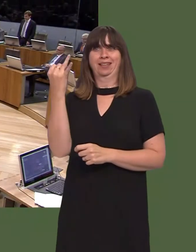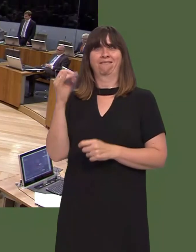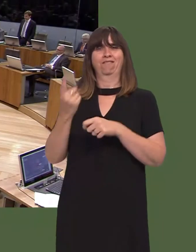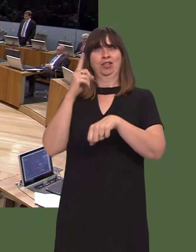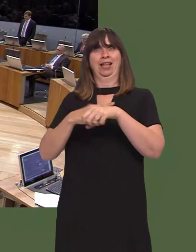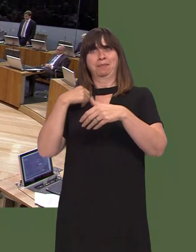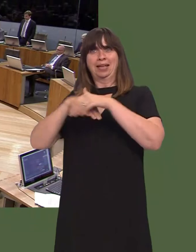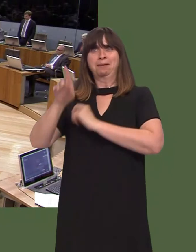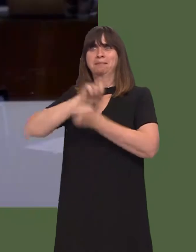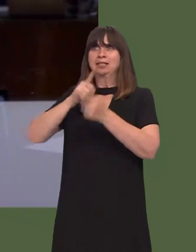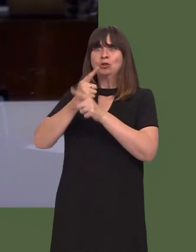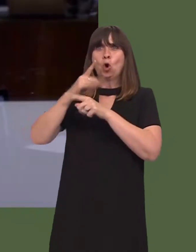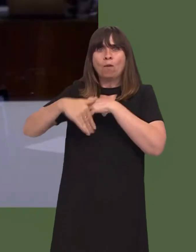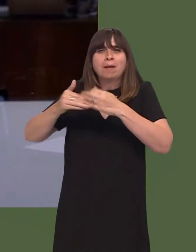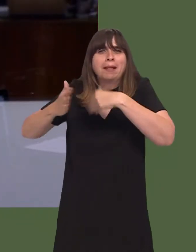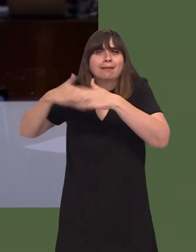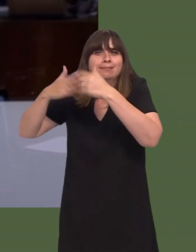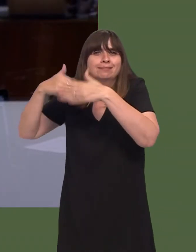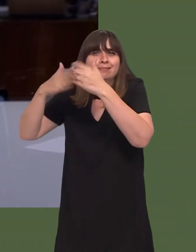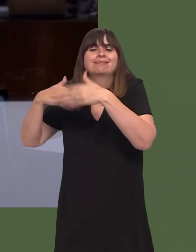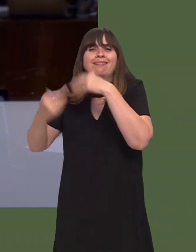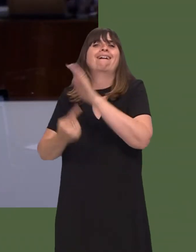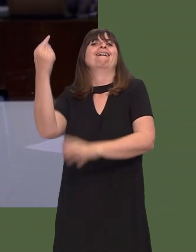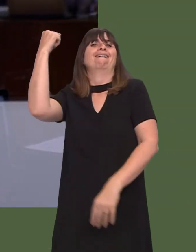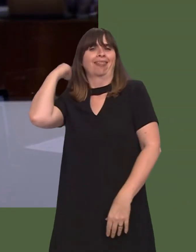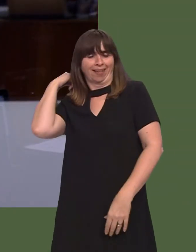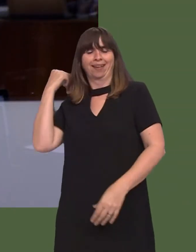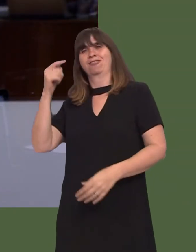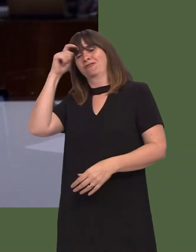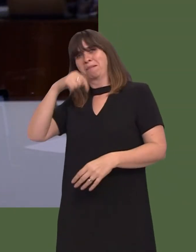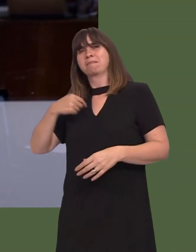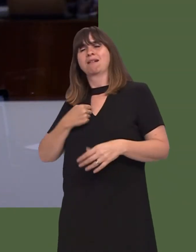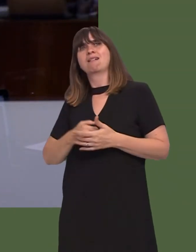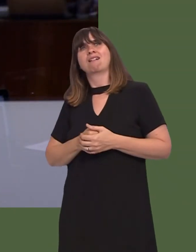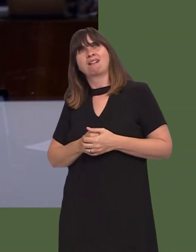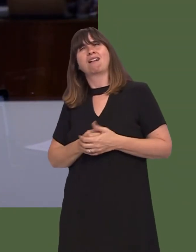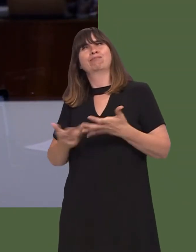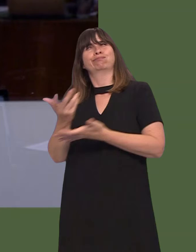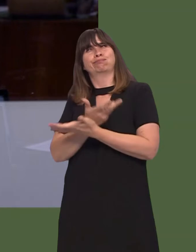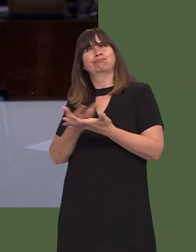a meeting about the construction of the new hospital. Back then I remember a discussion